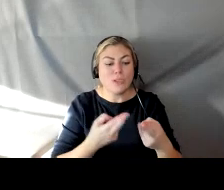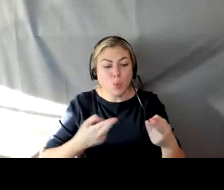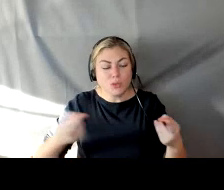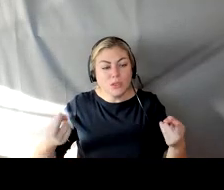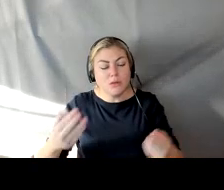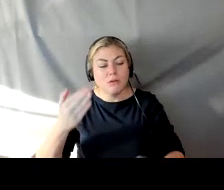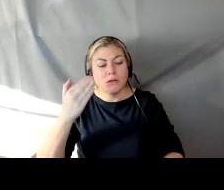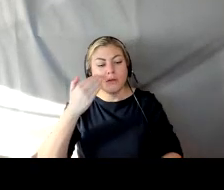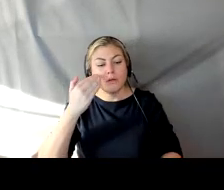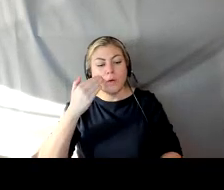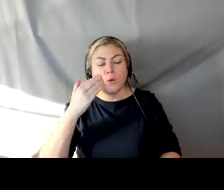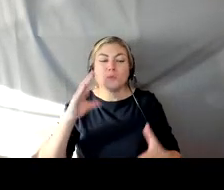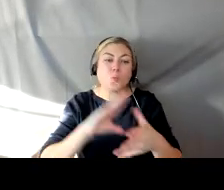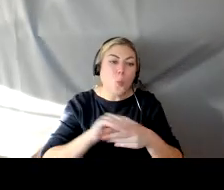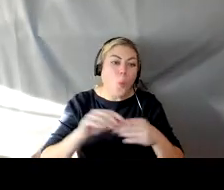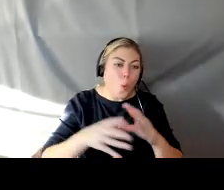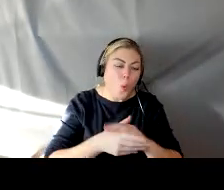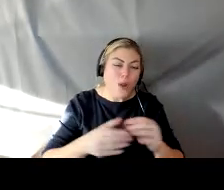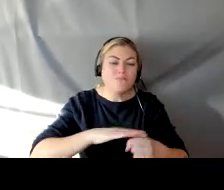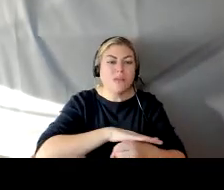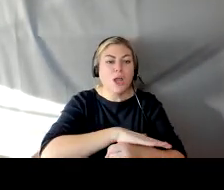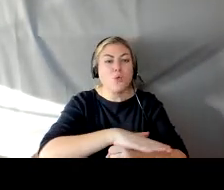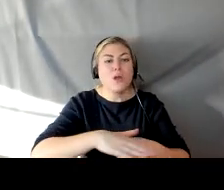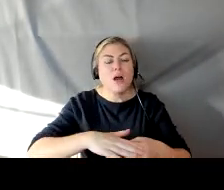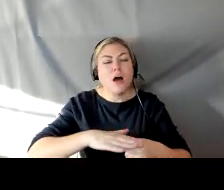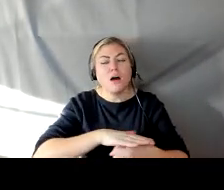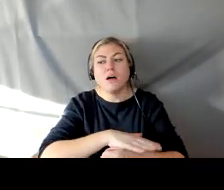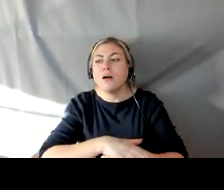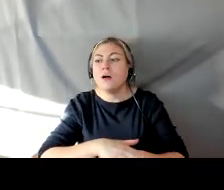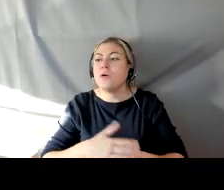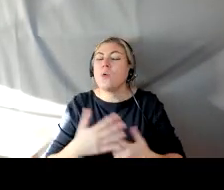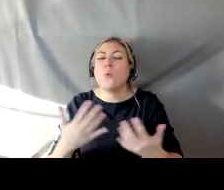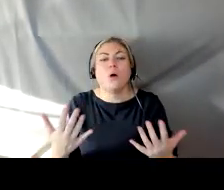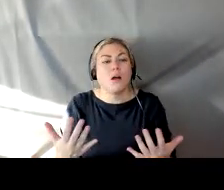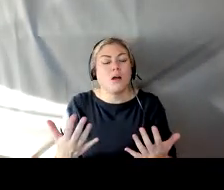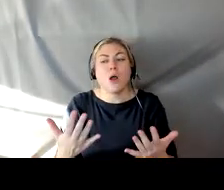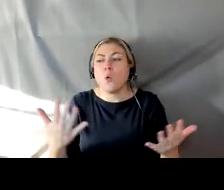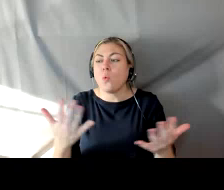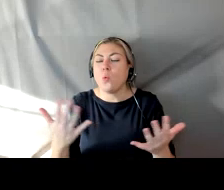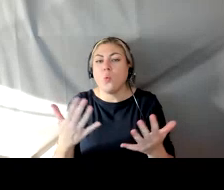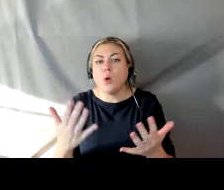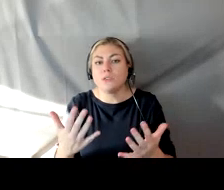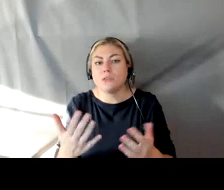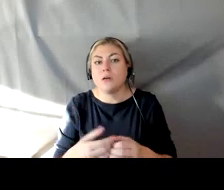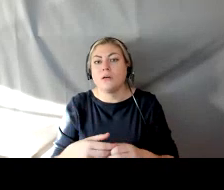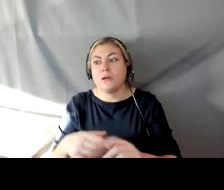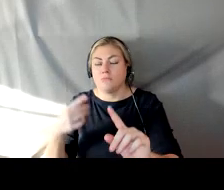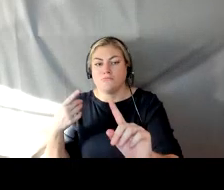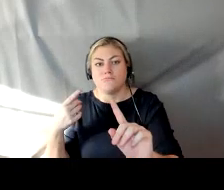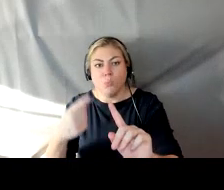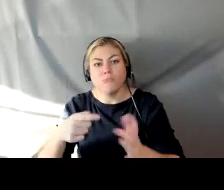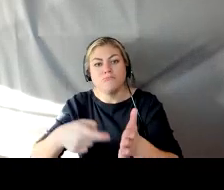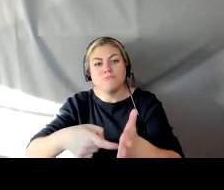resources that are worthy of recognition and conservation and interpretation. And they have to have integrity.